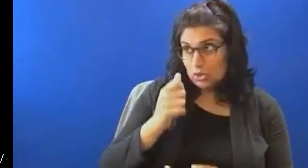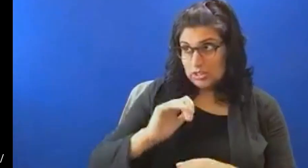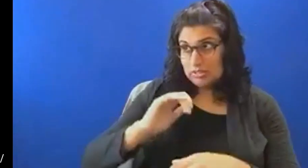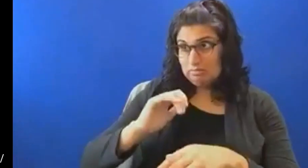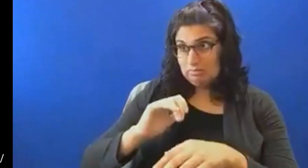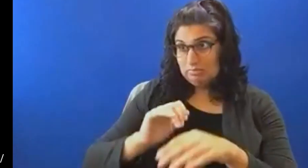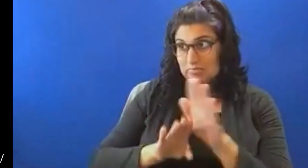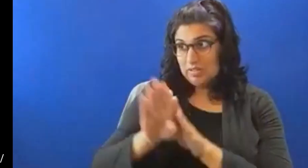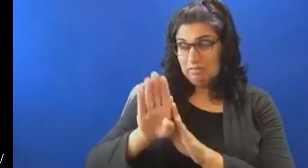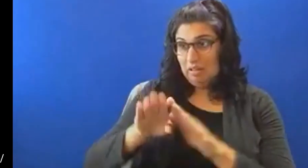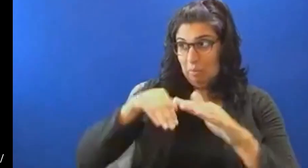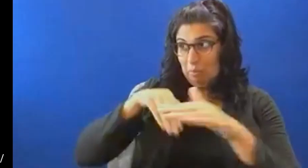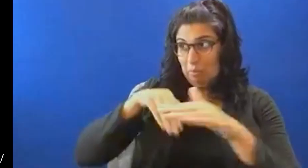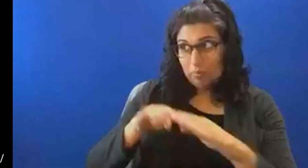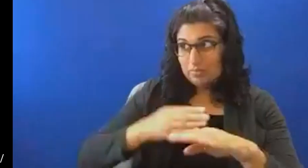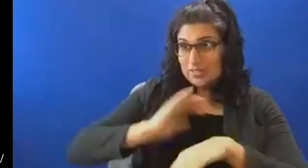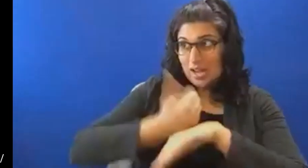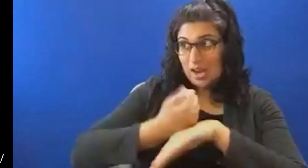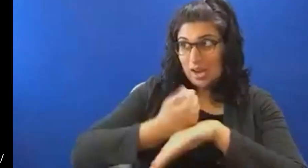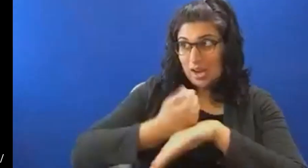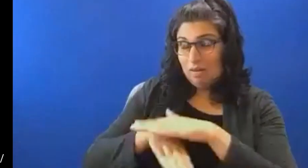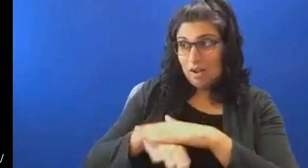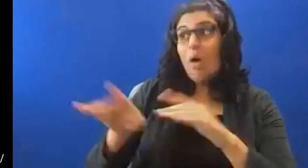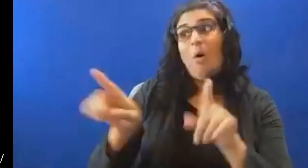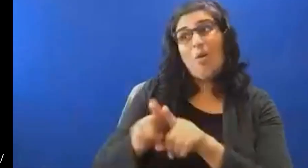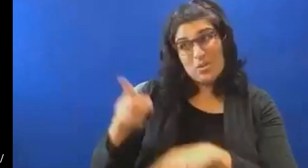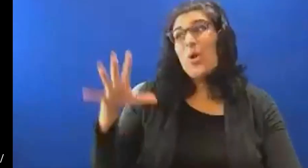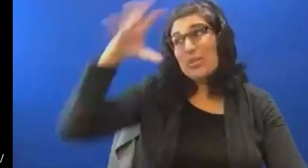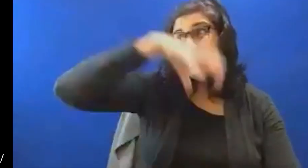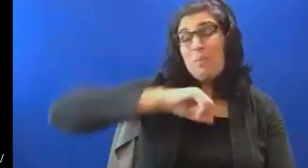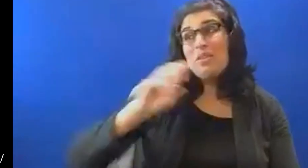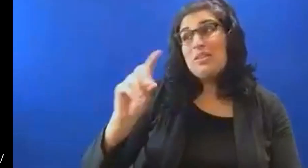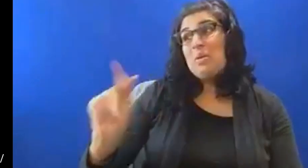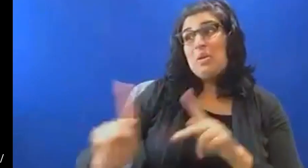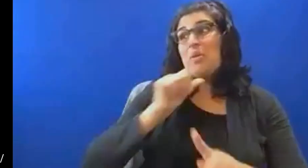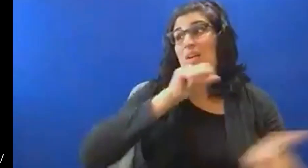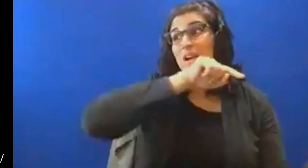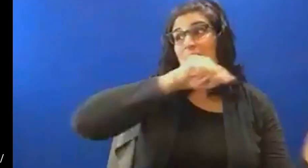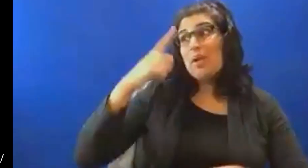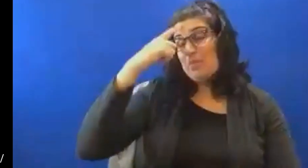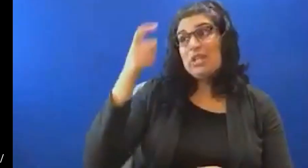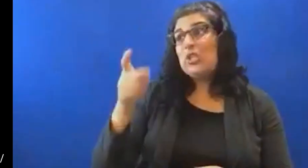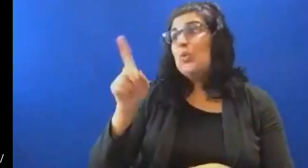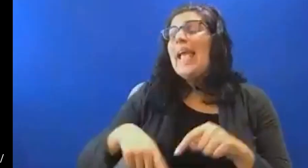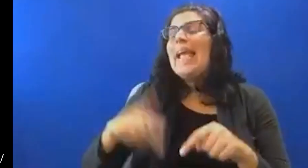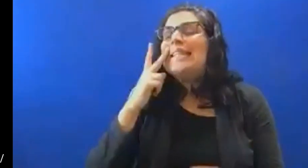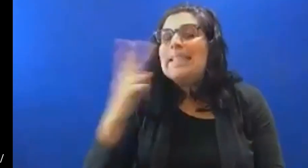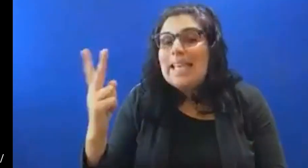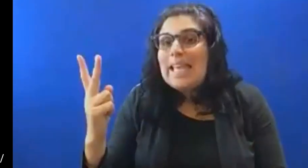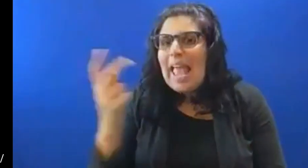And then, on top of that, also, you're making the assumption that disabled people are not coming because you can't see every single disability.